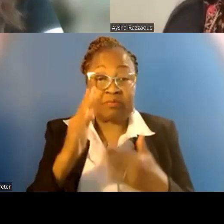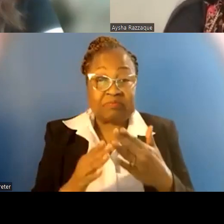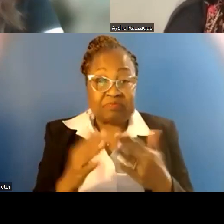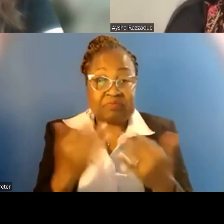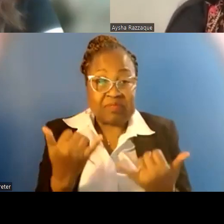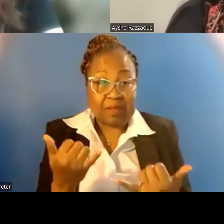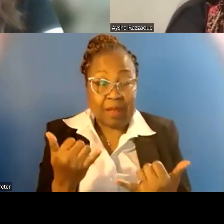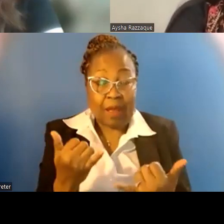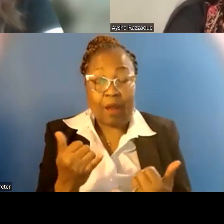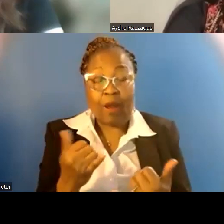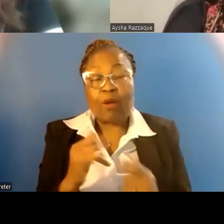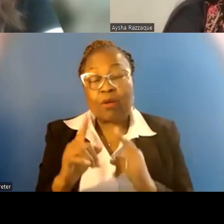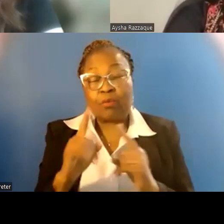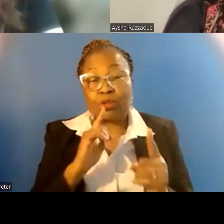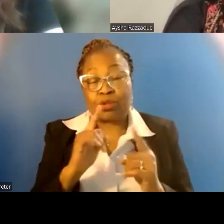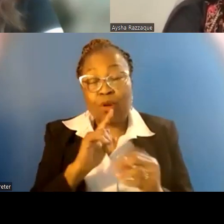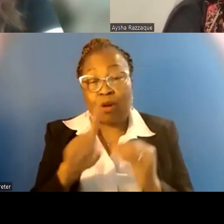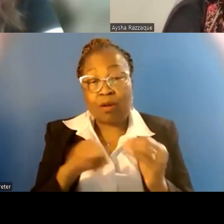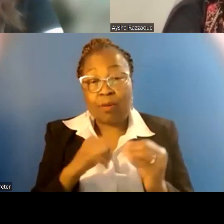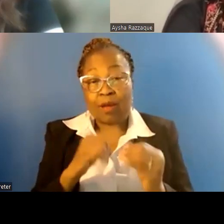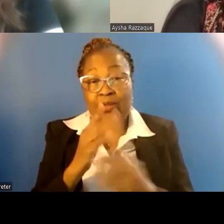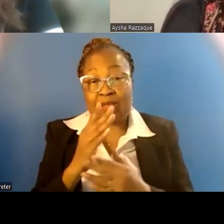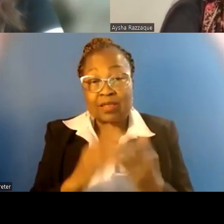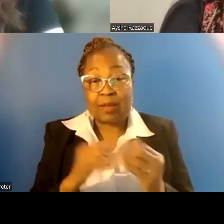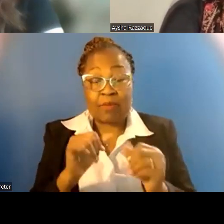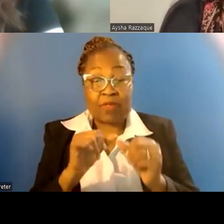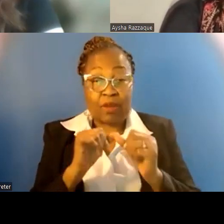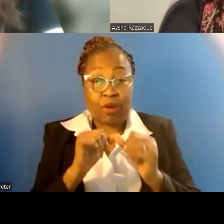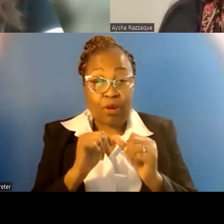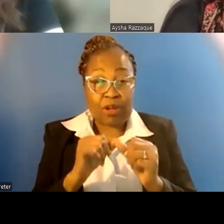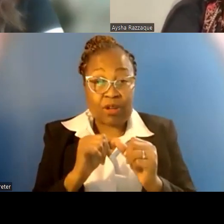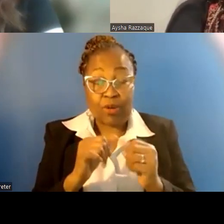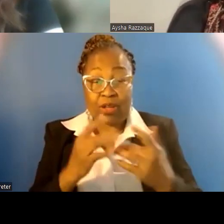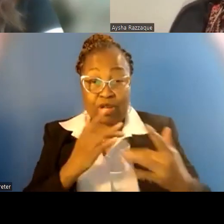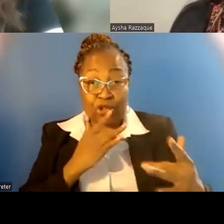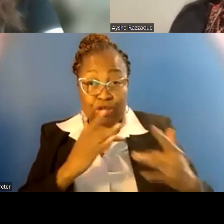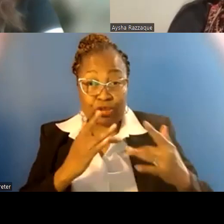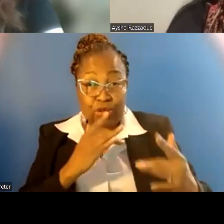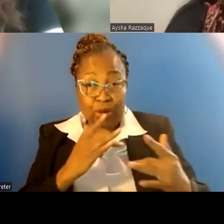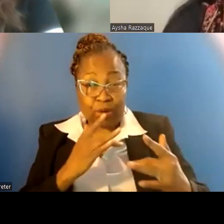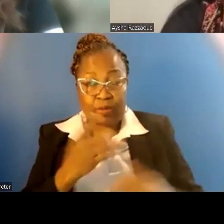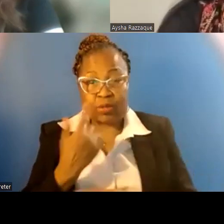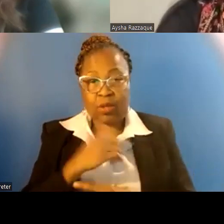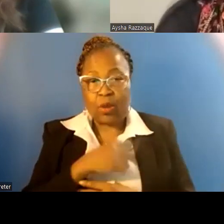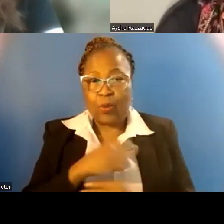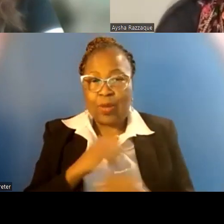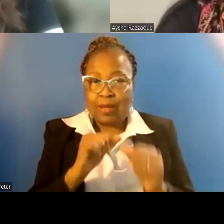some of the, you know ongoing, you know concerns, things that we continually have to talk about